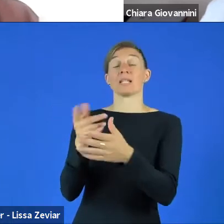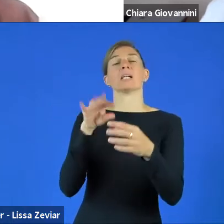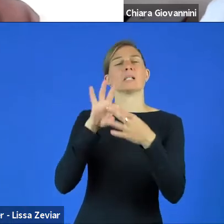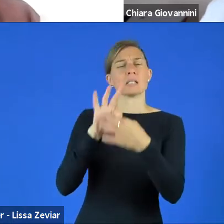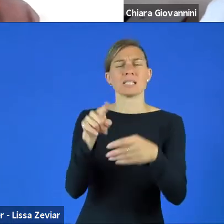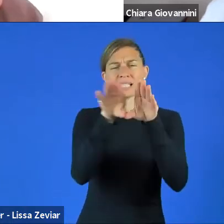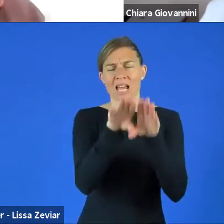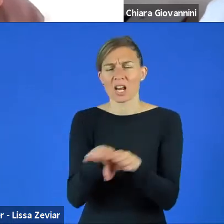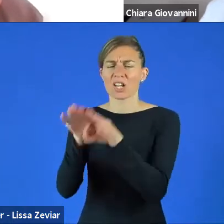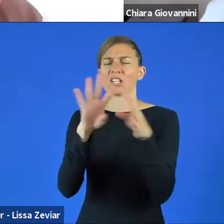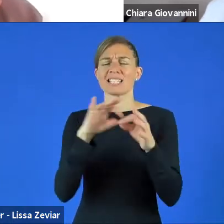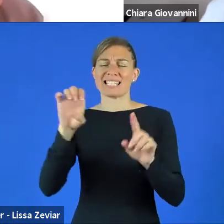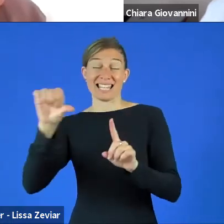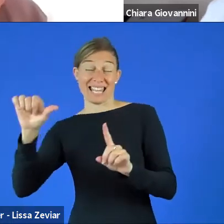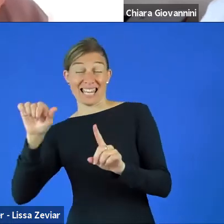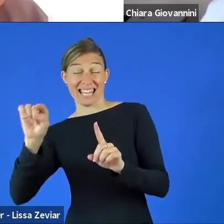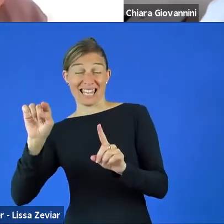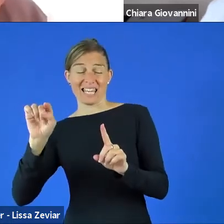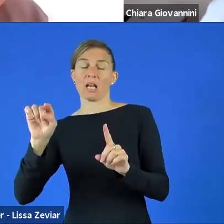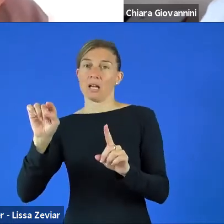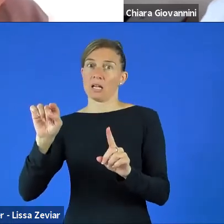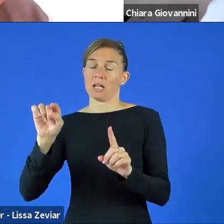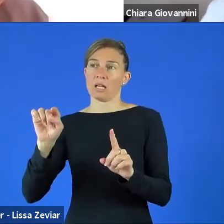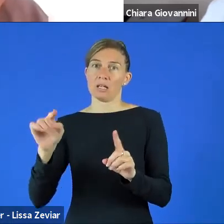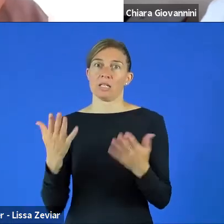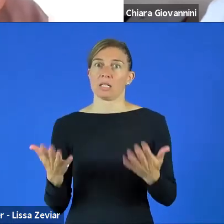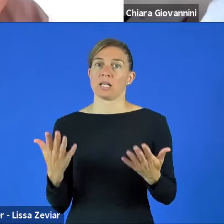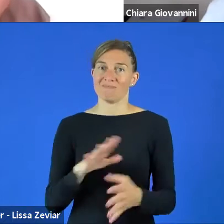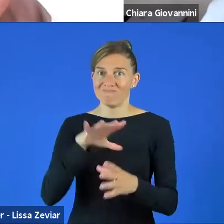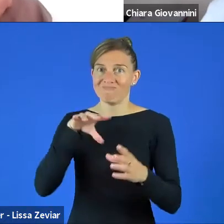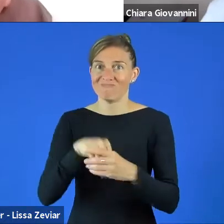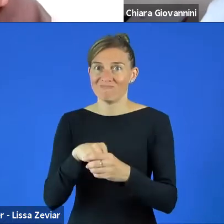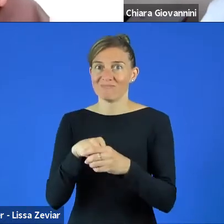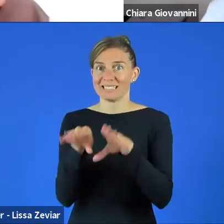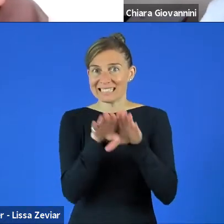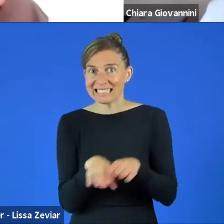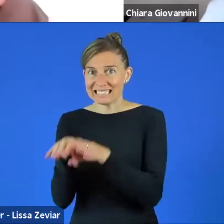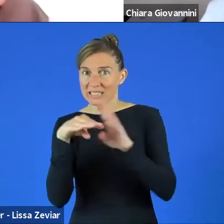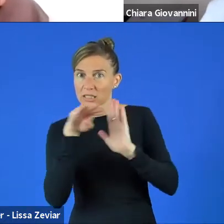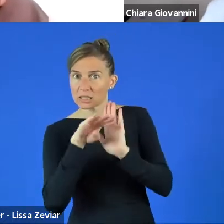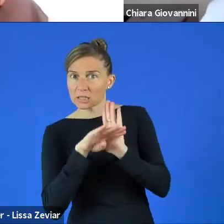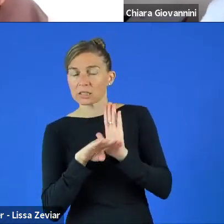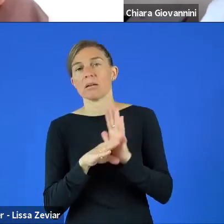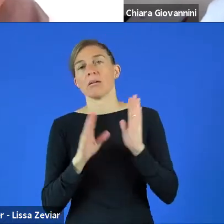So, involvement in standardisation is even more important. Go to the next slide.